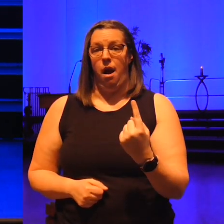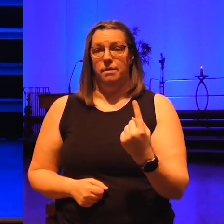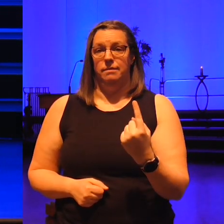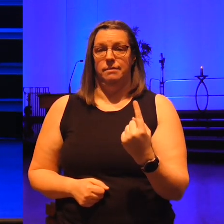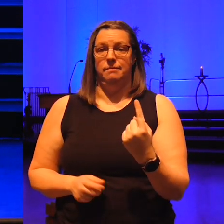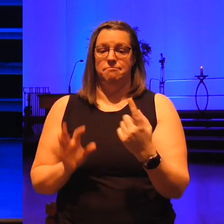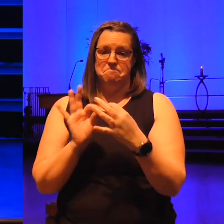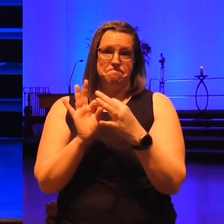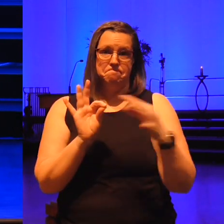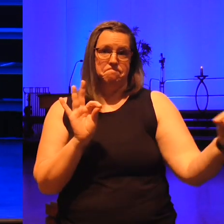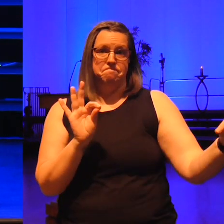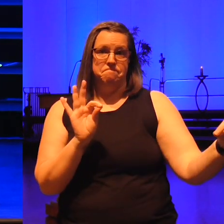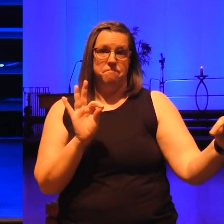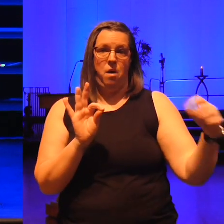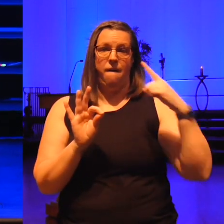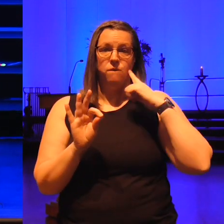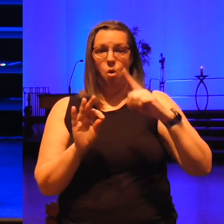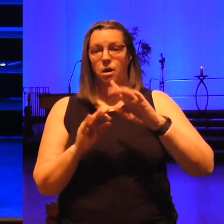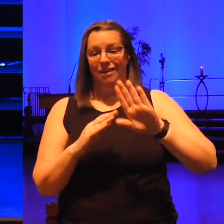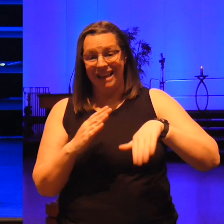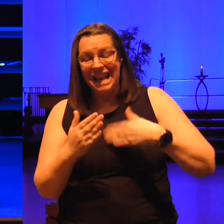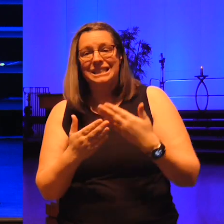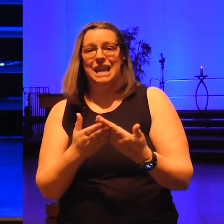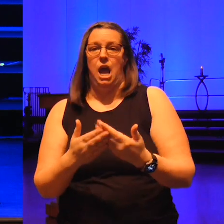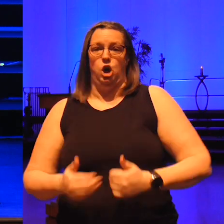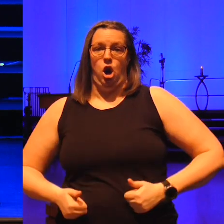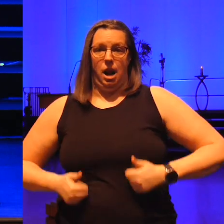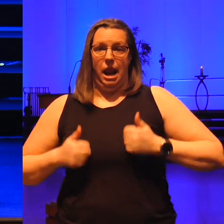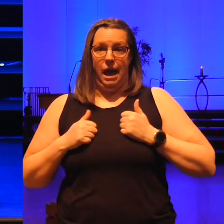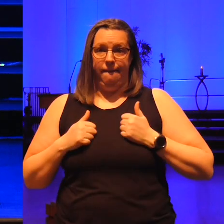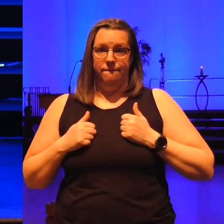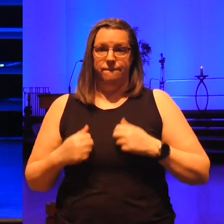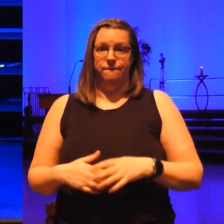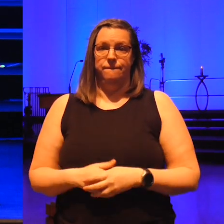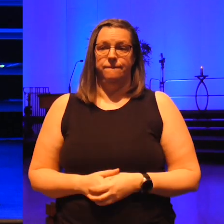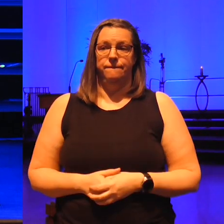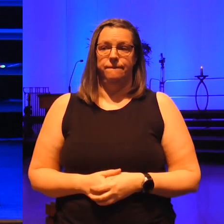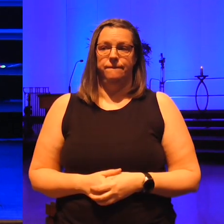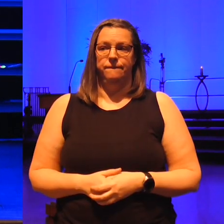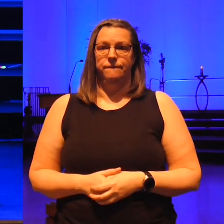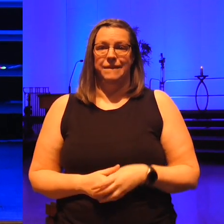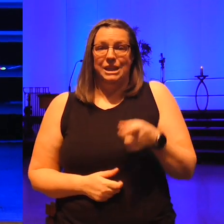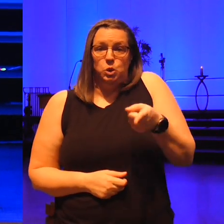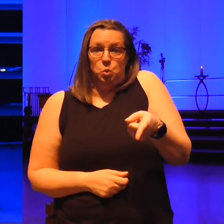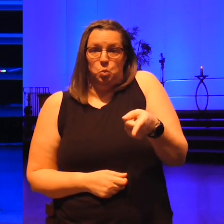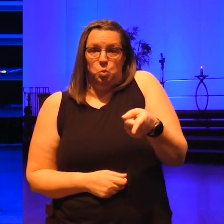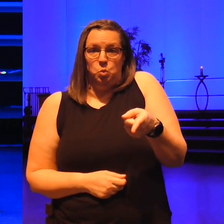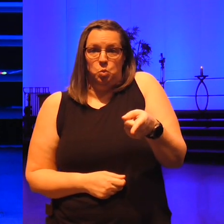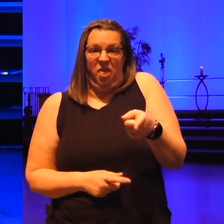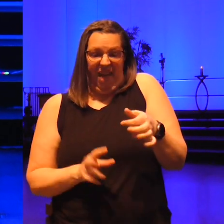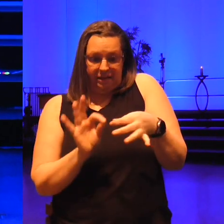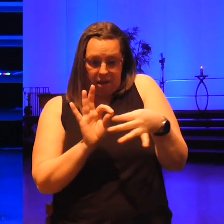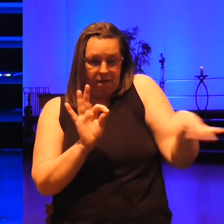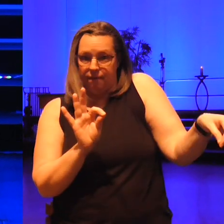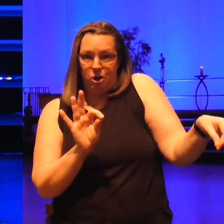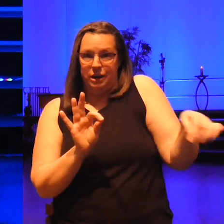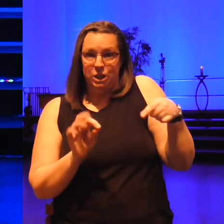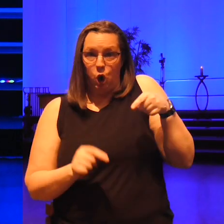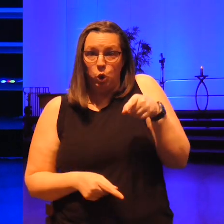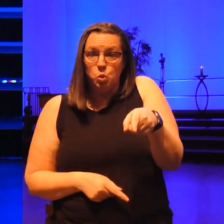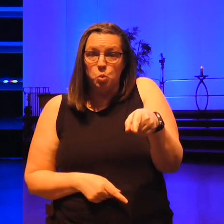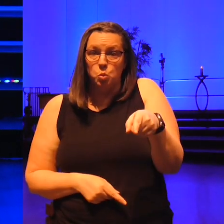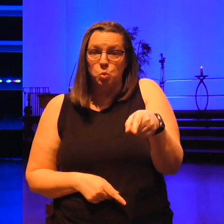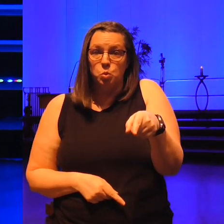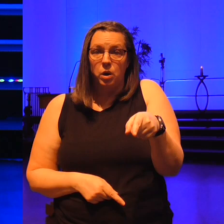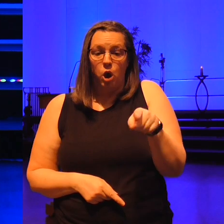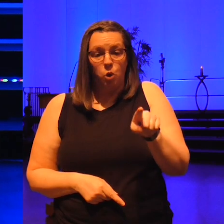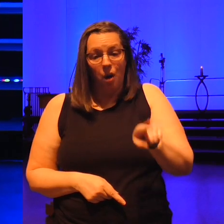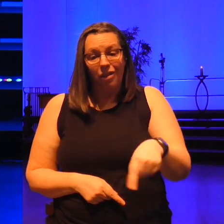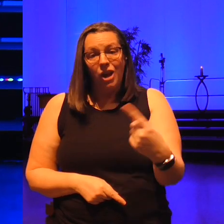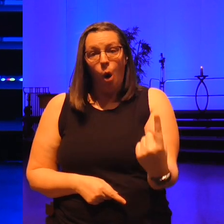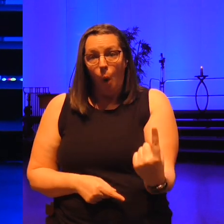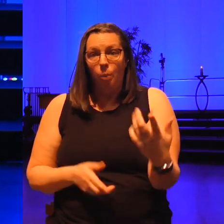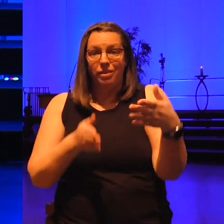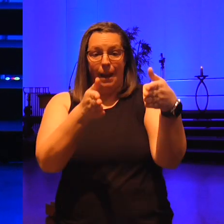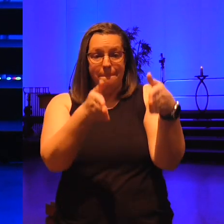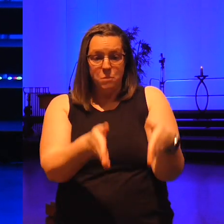their entire life and it's you yourself you're the only being in which you can experience God